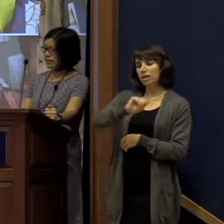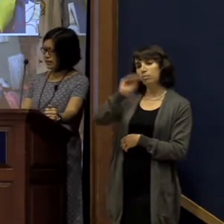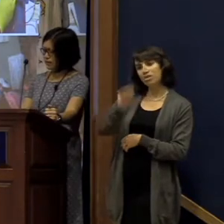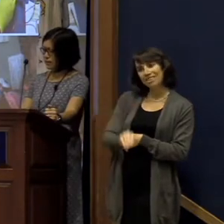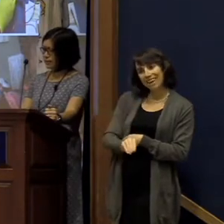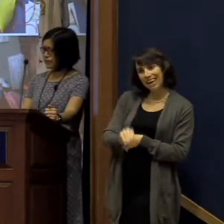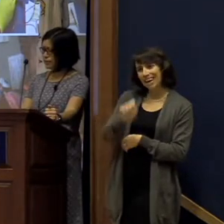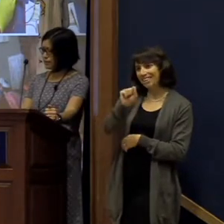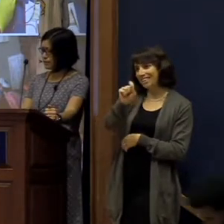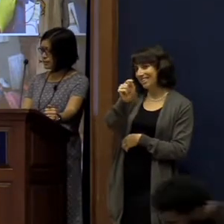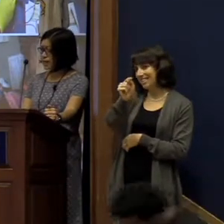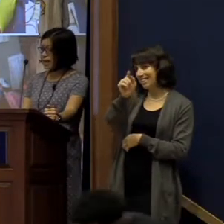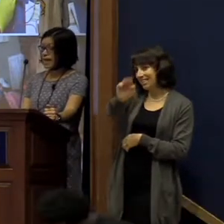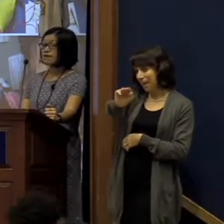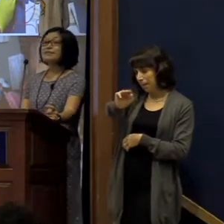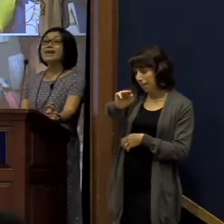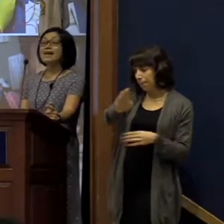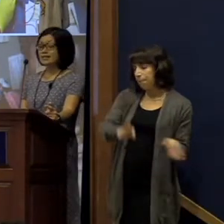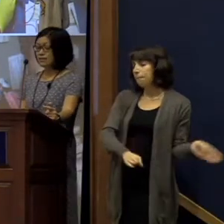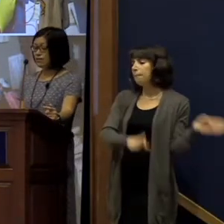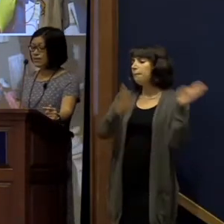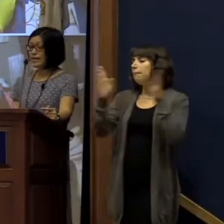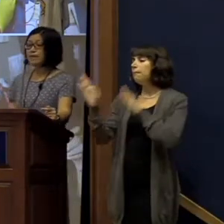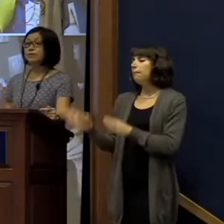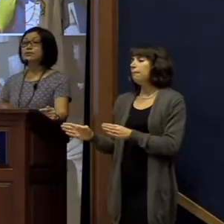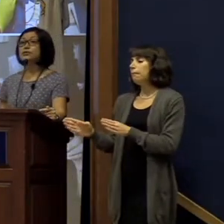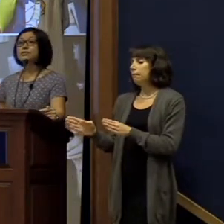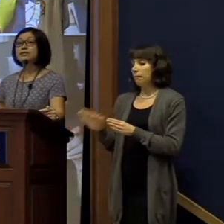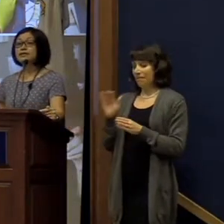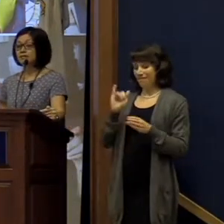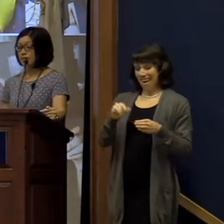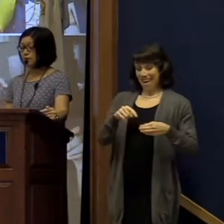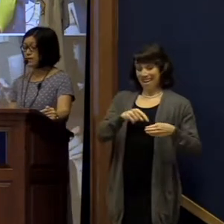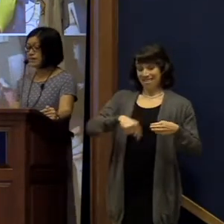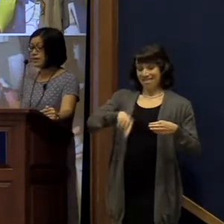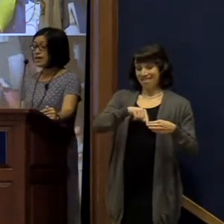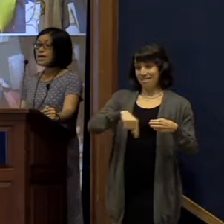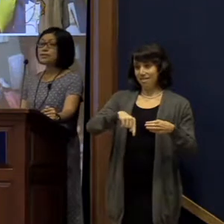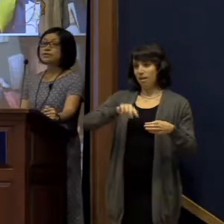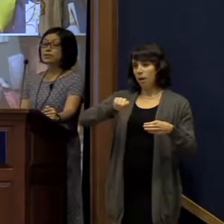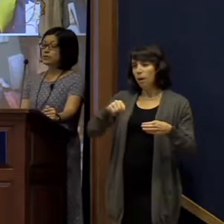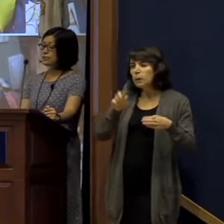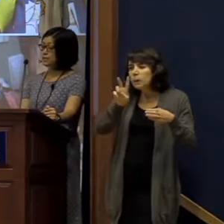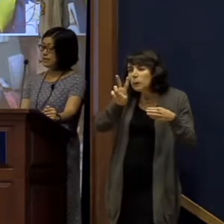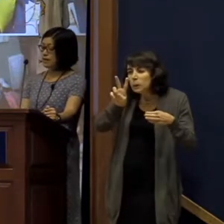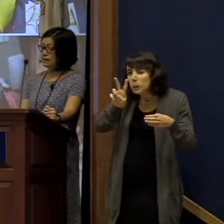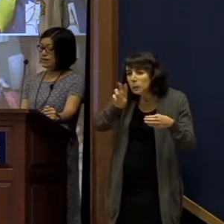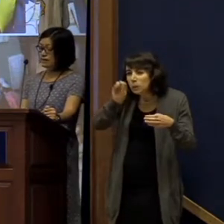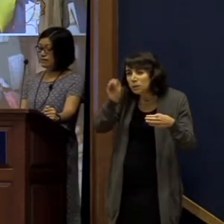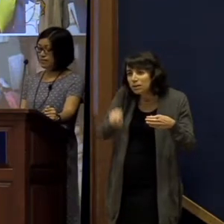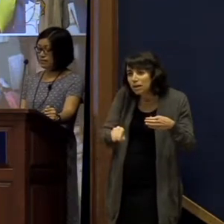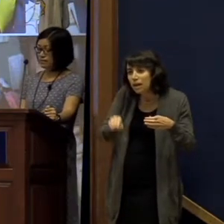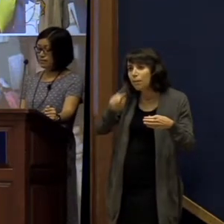engineering occupations and of that only 8.2 percent are black women and 0.2% are Native American women.